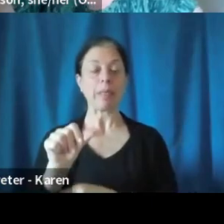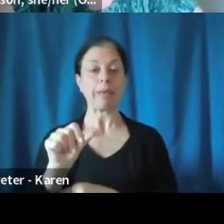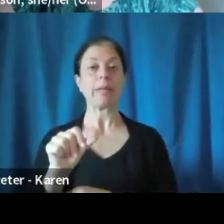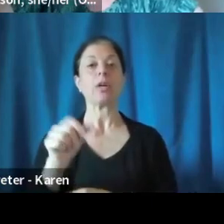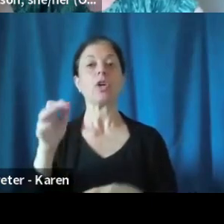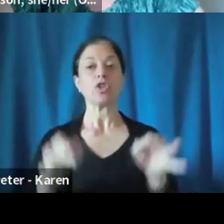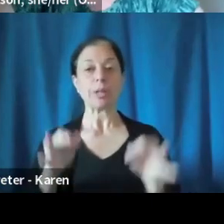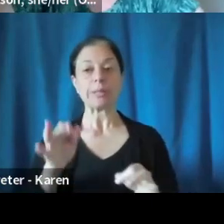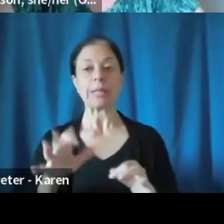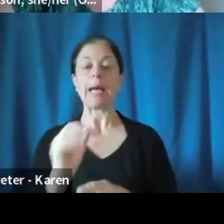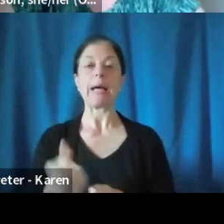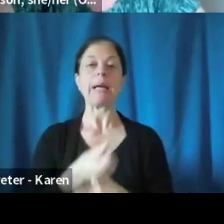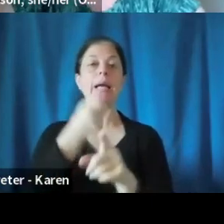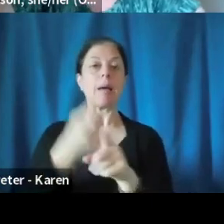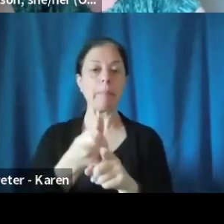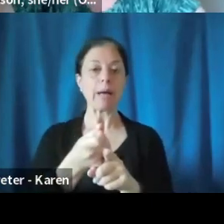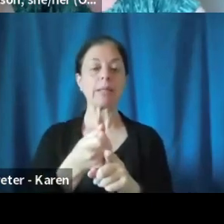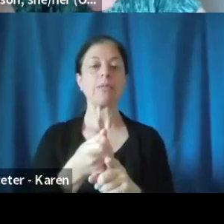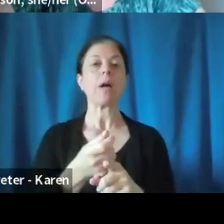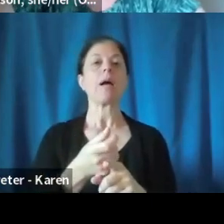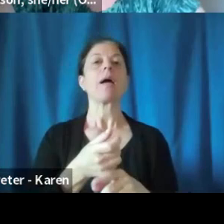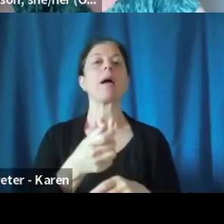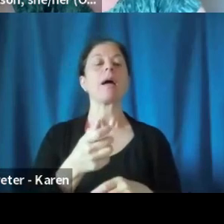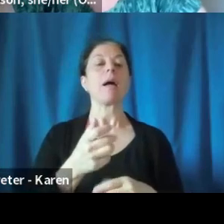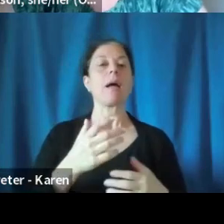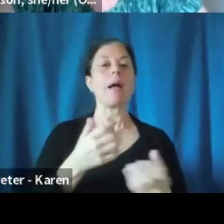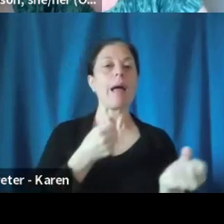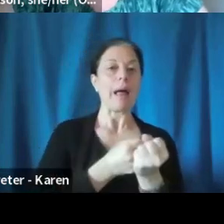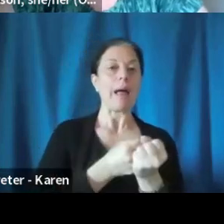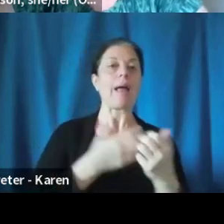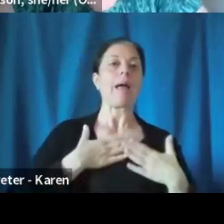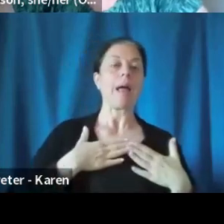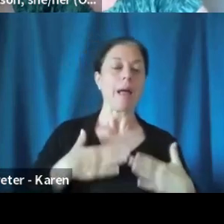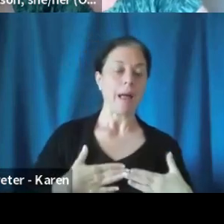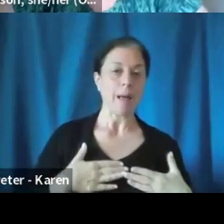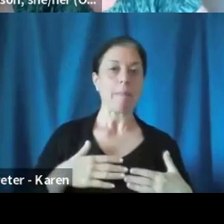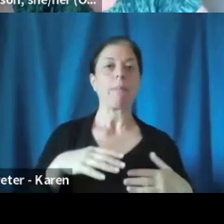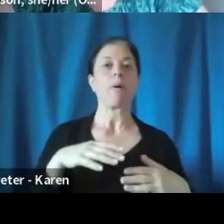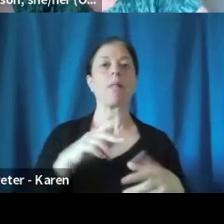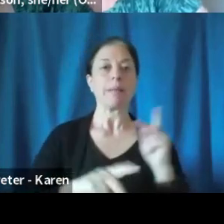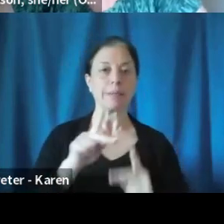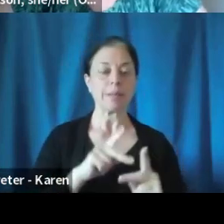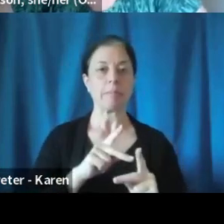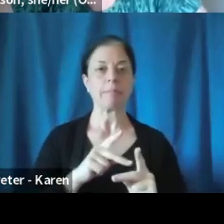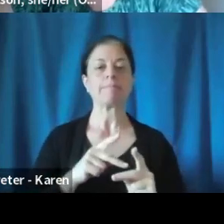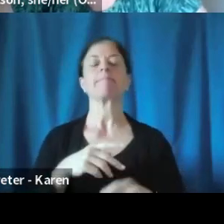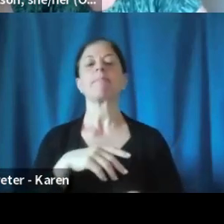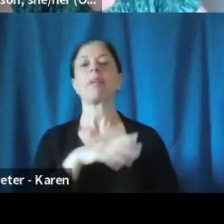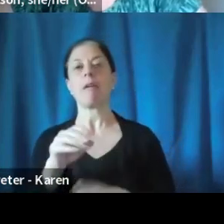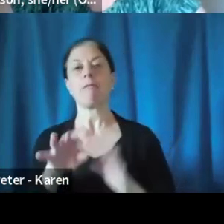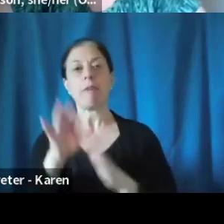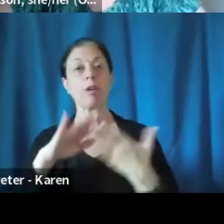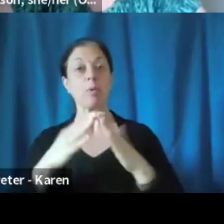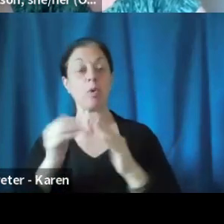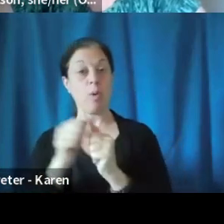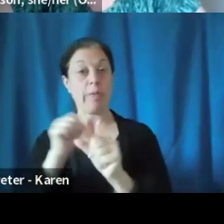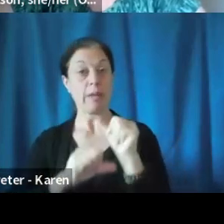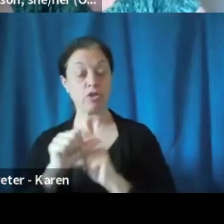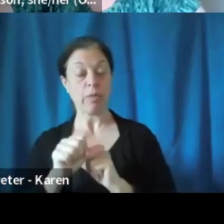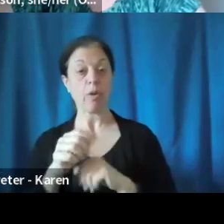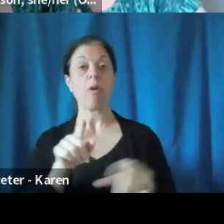continue advocating for disability justice and naming the corrosive impact of ableism and finding